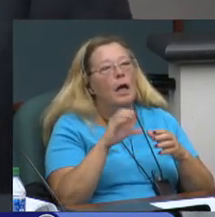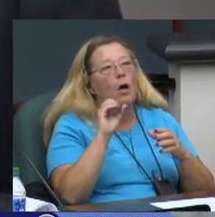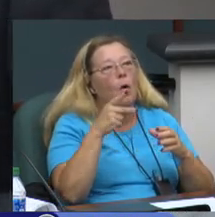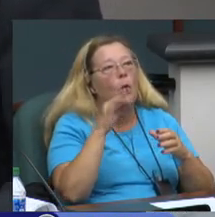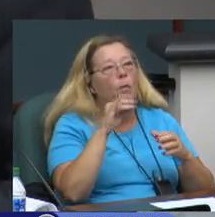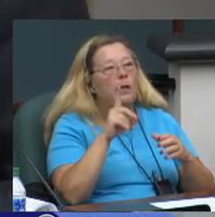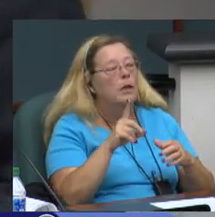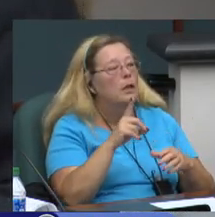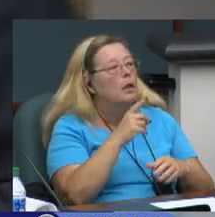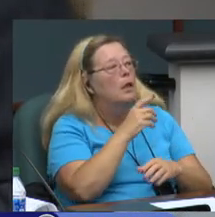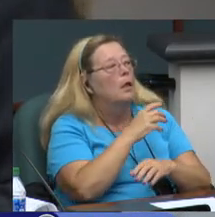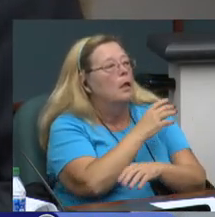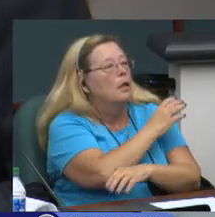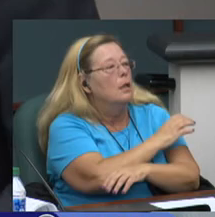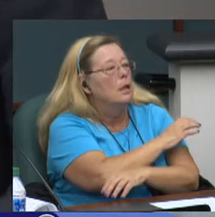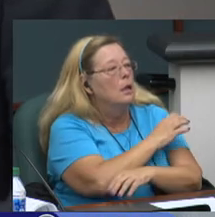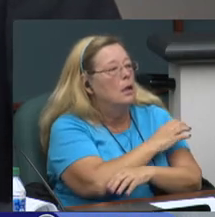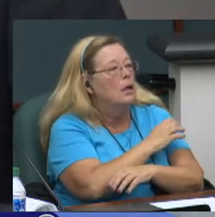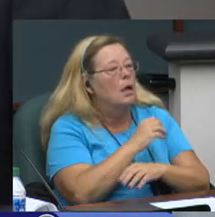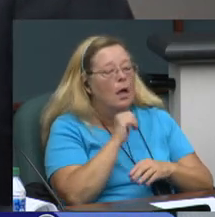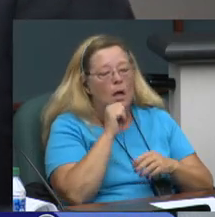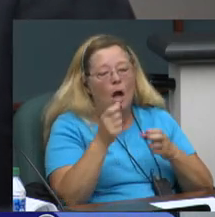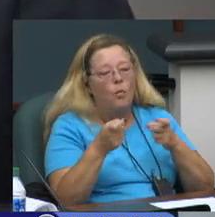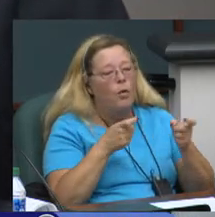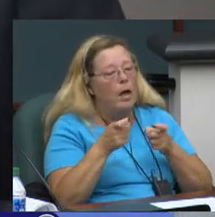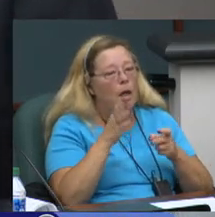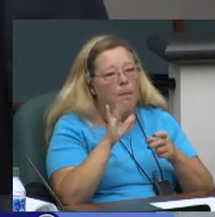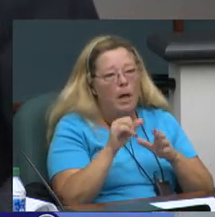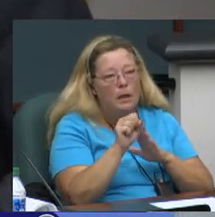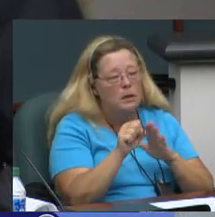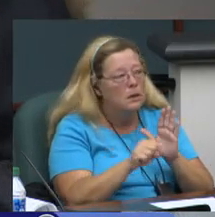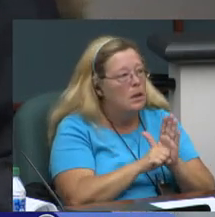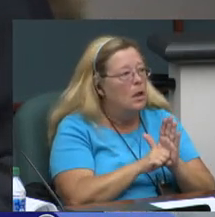facilities are not heavily regulated by the state and we don't have a local